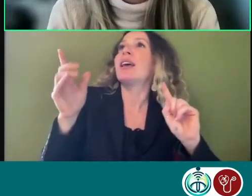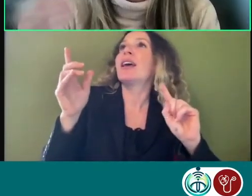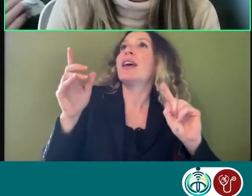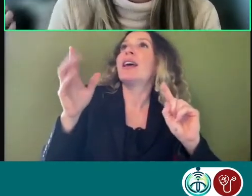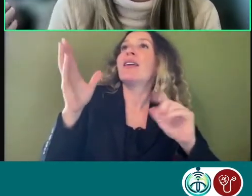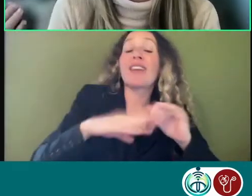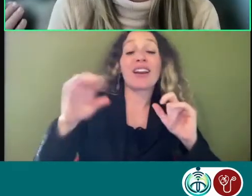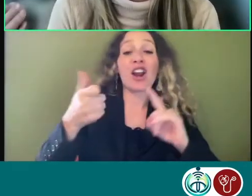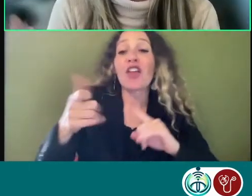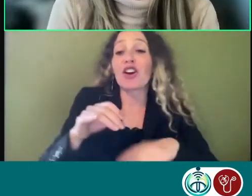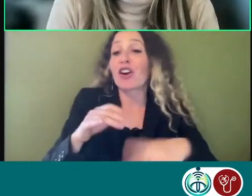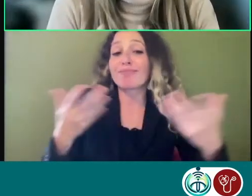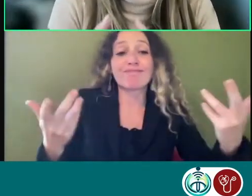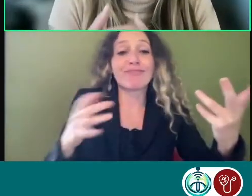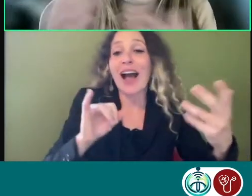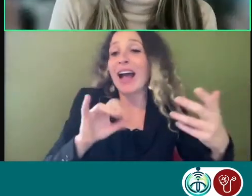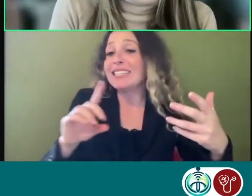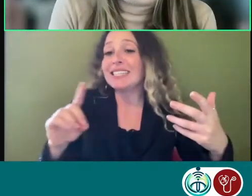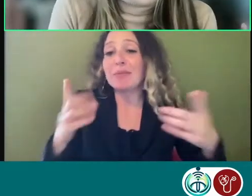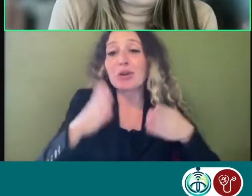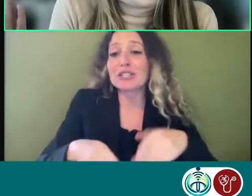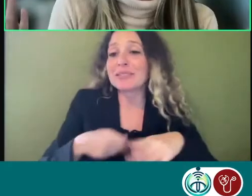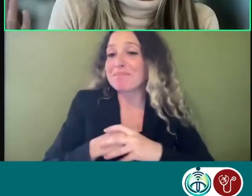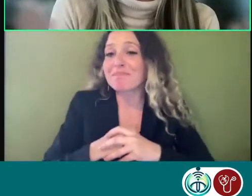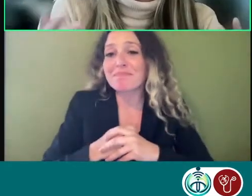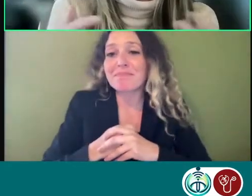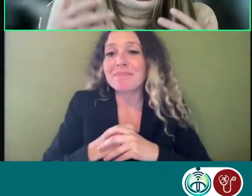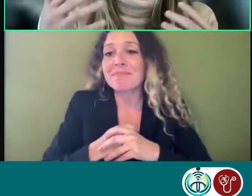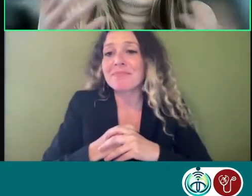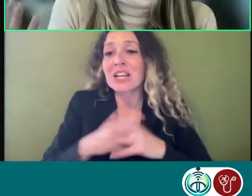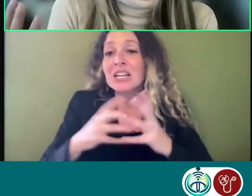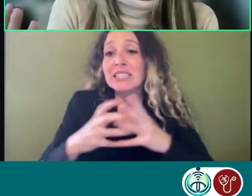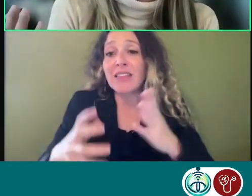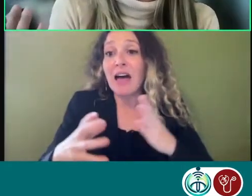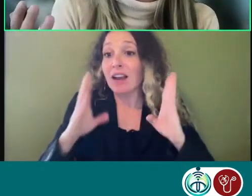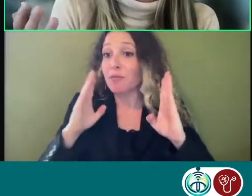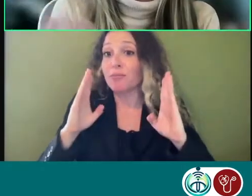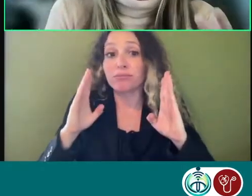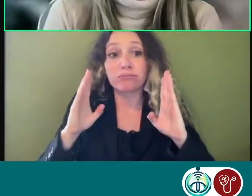just because of the nature that there's tons of presentations of how this manifests in someone.